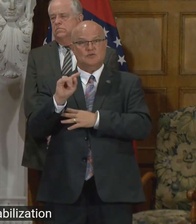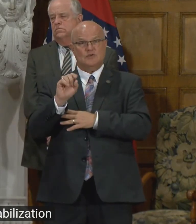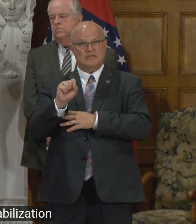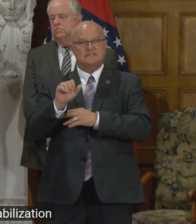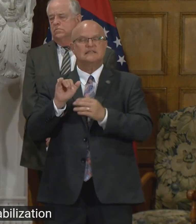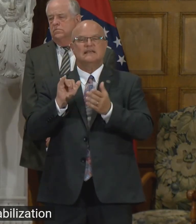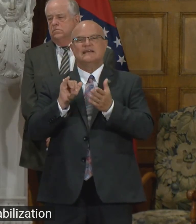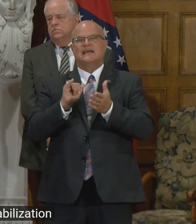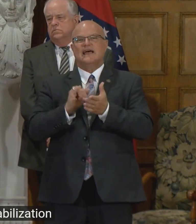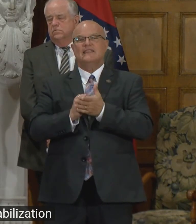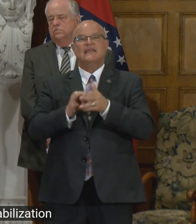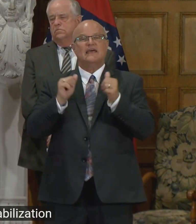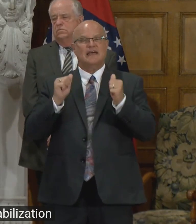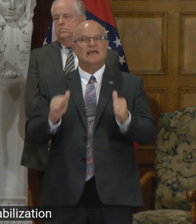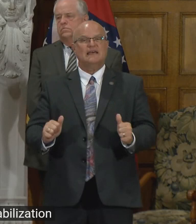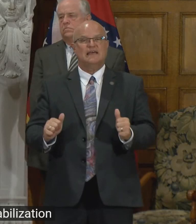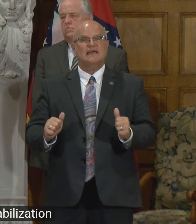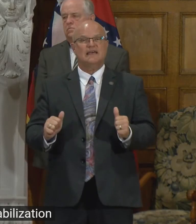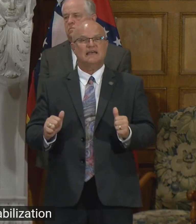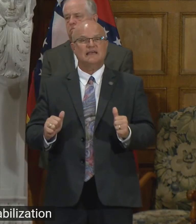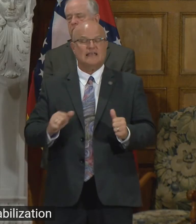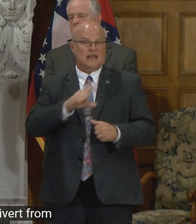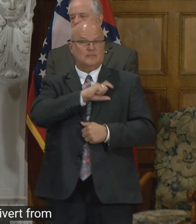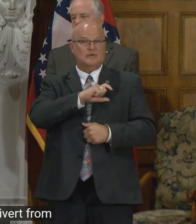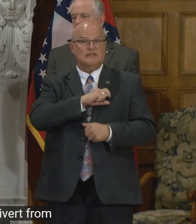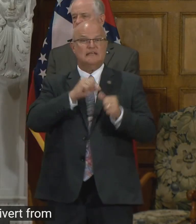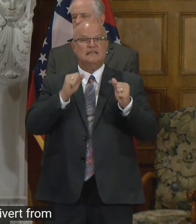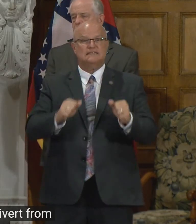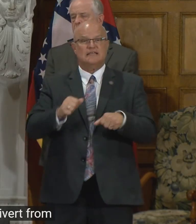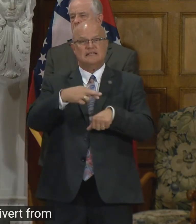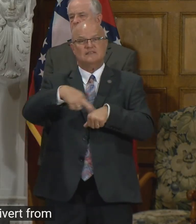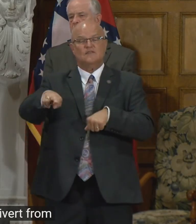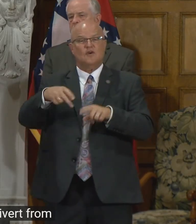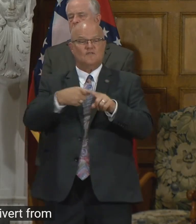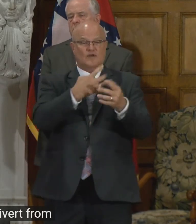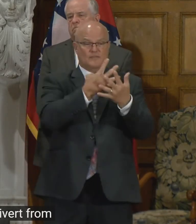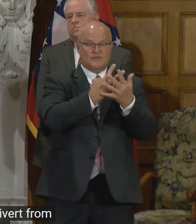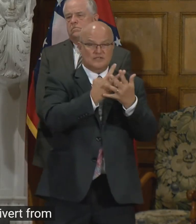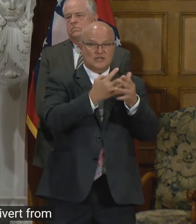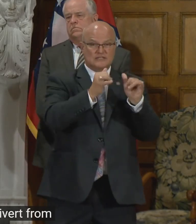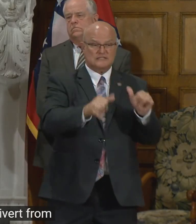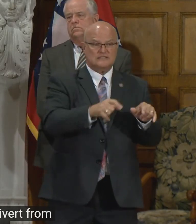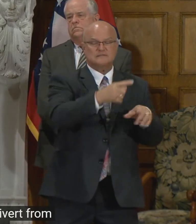can please can divert from the jail system into mental health units where